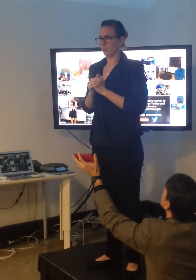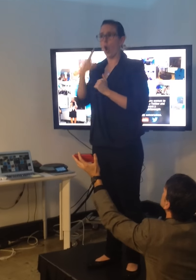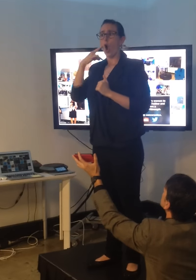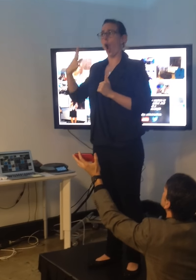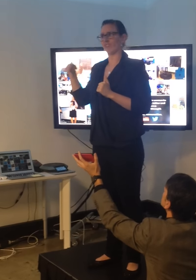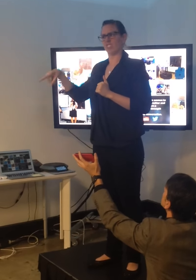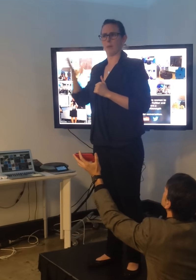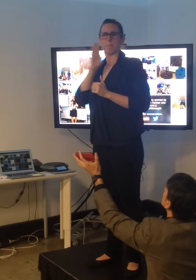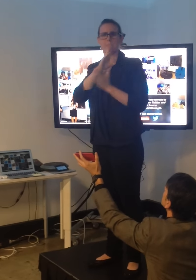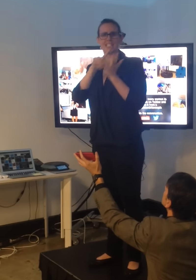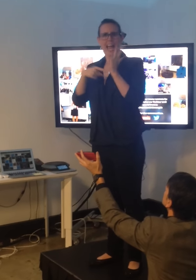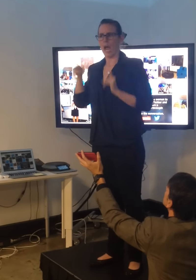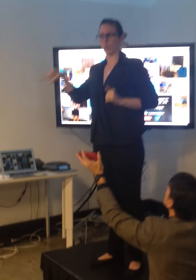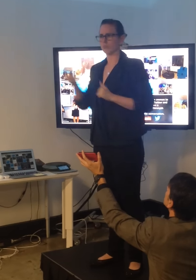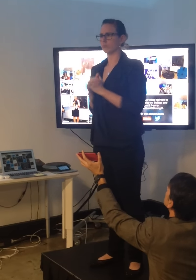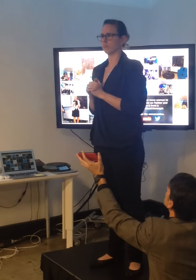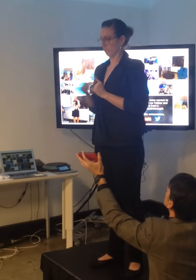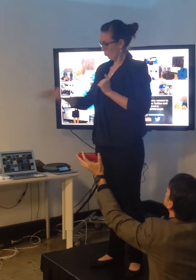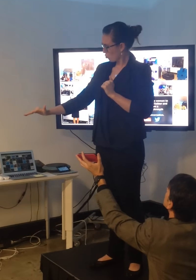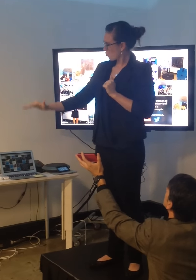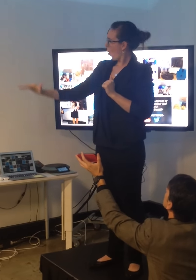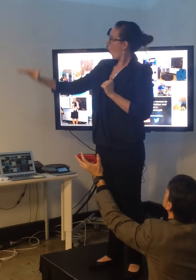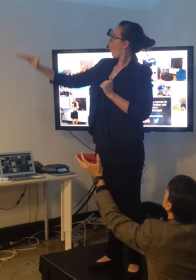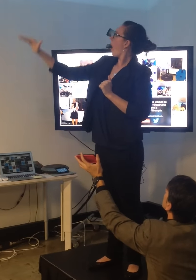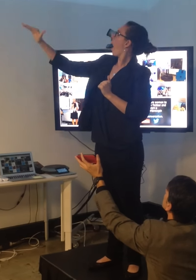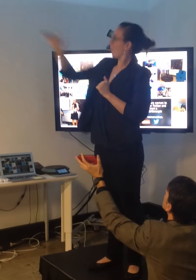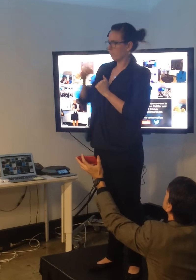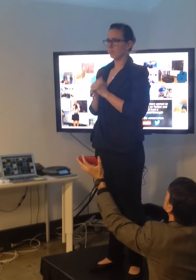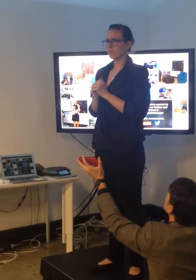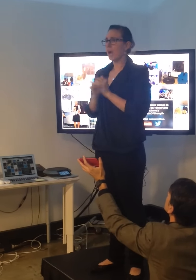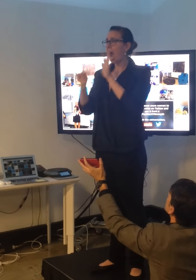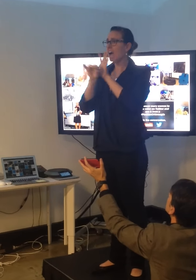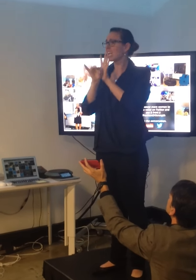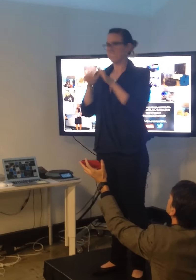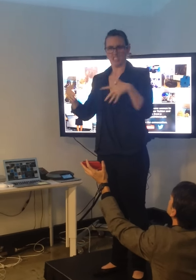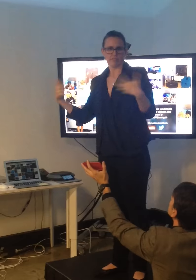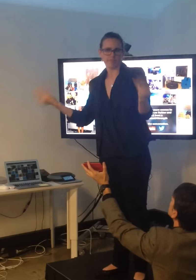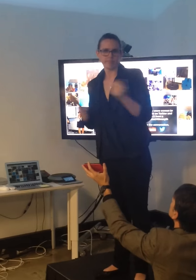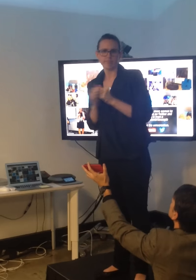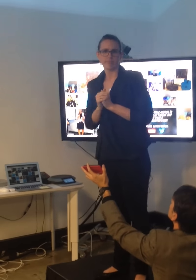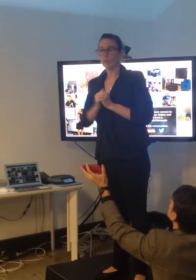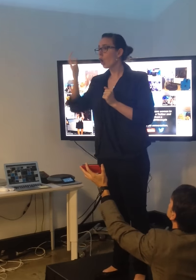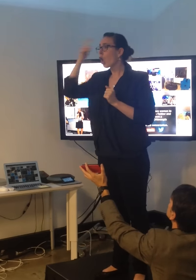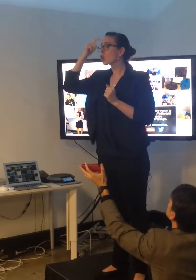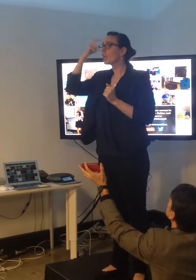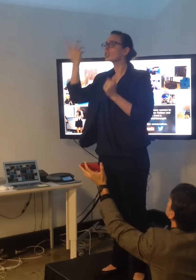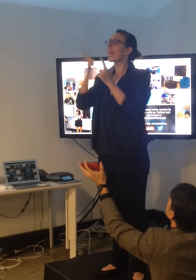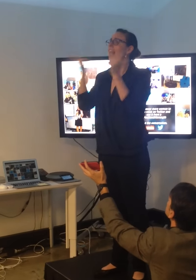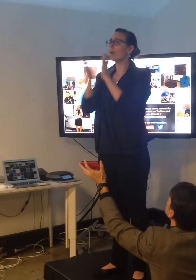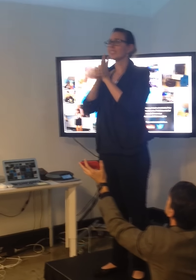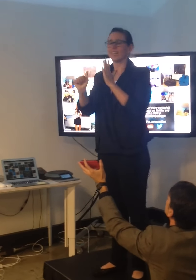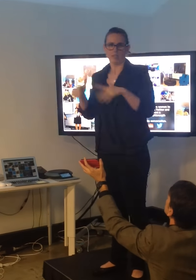that's the critical language-learning period, and often these kids miss out on that. They grow up, they don't identify as anything or anyone.